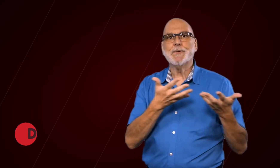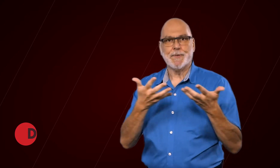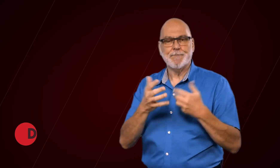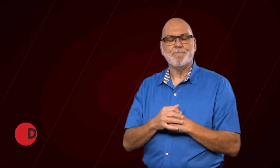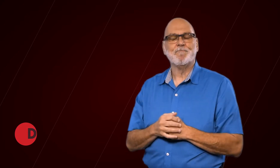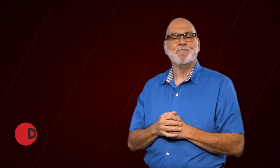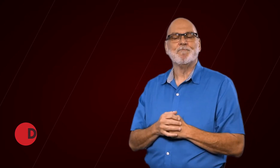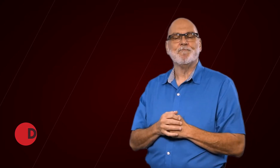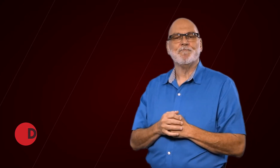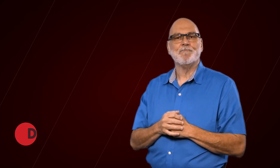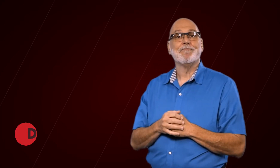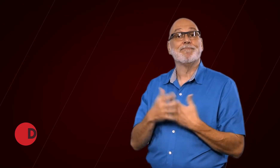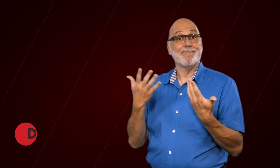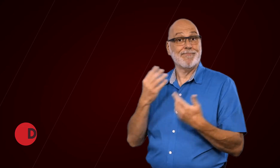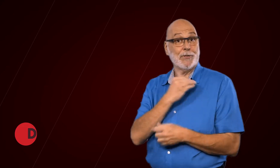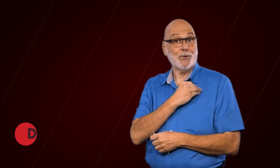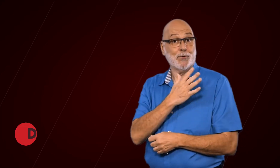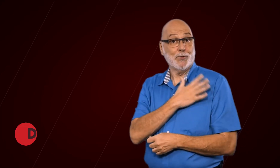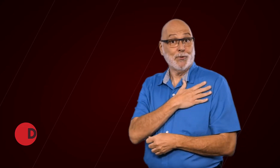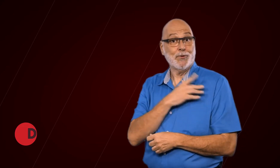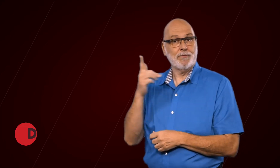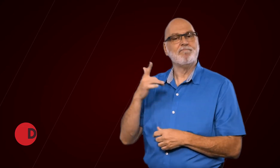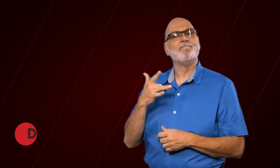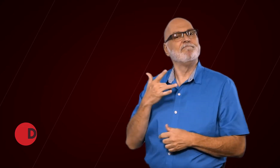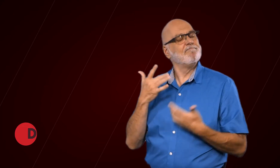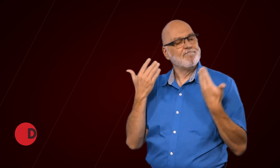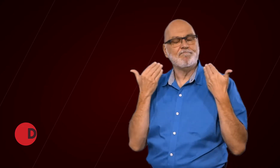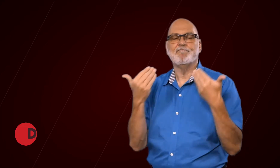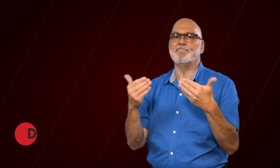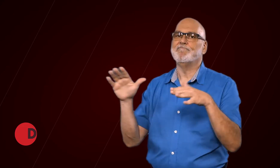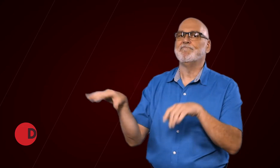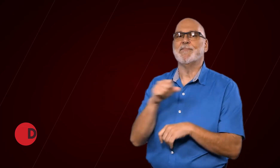Now Trudeau is taking